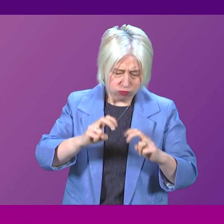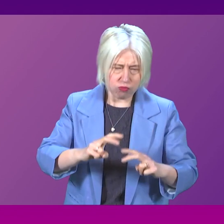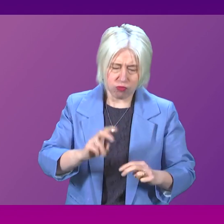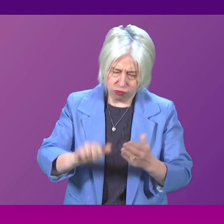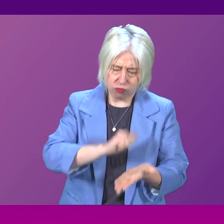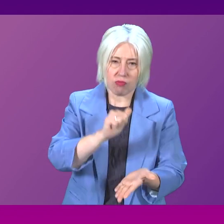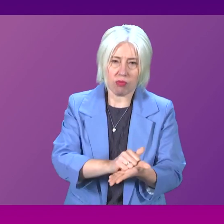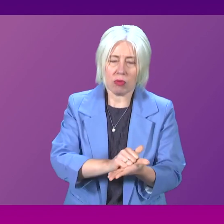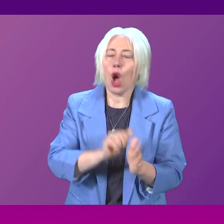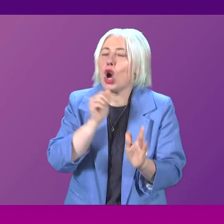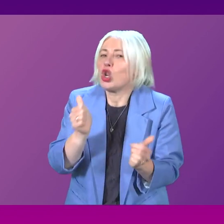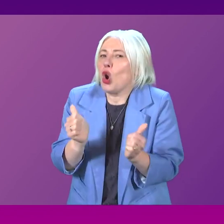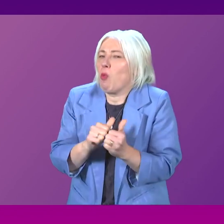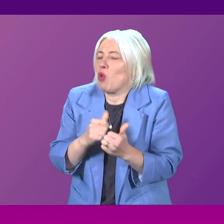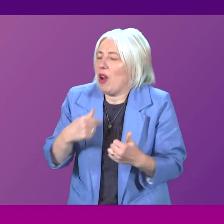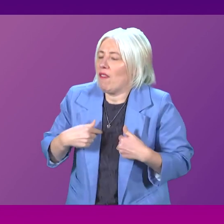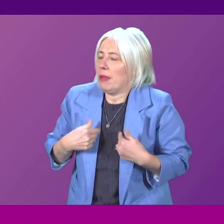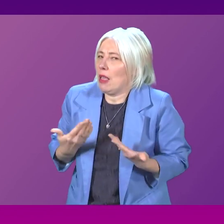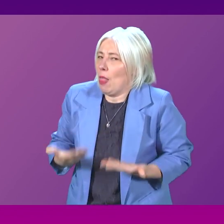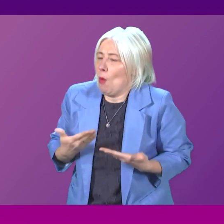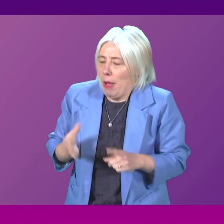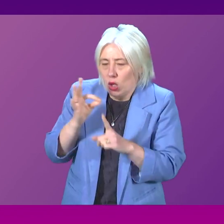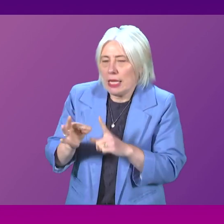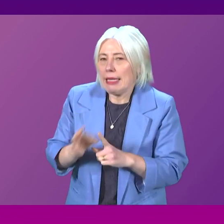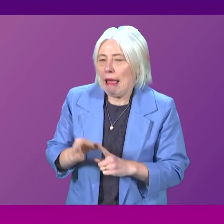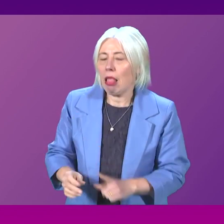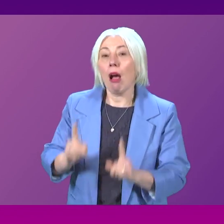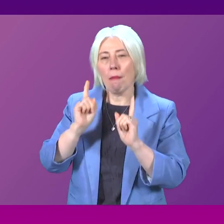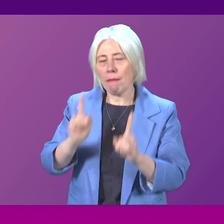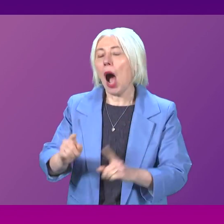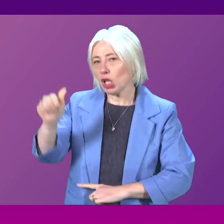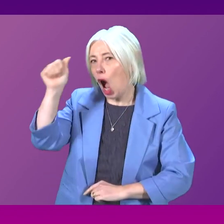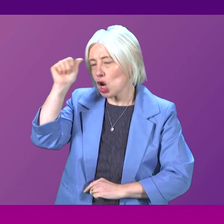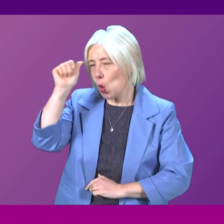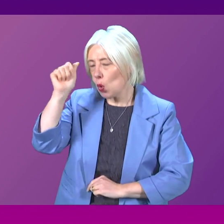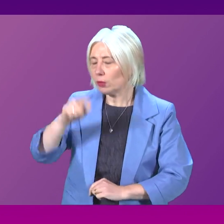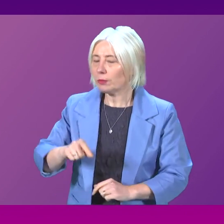It would not be appropriate for me to go into too much detail, but I know, as a result of